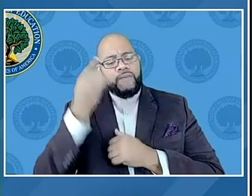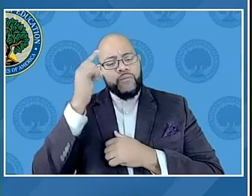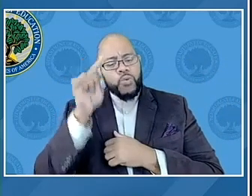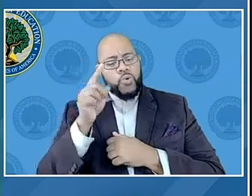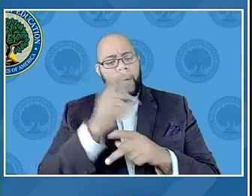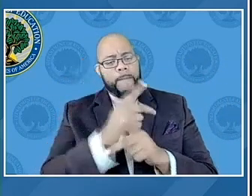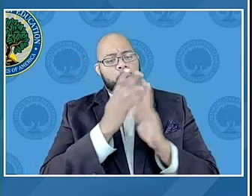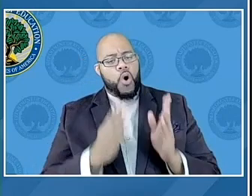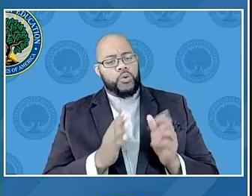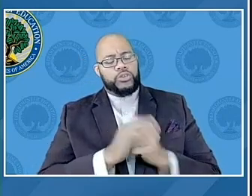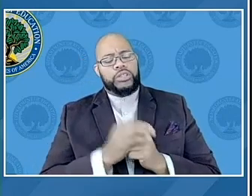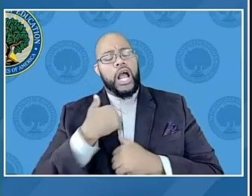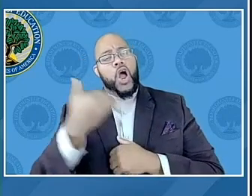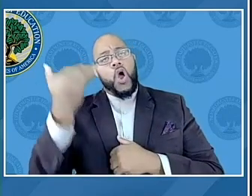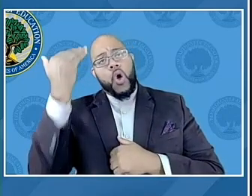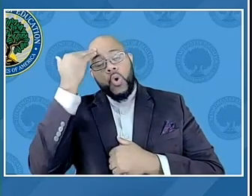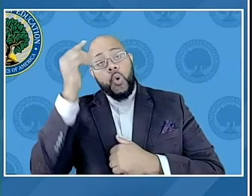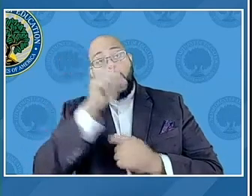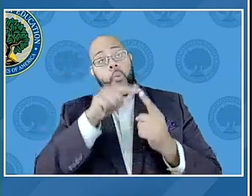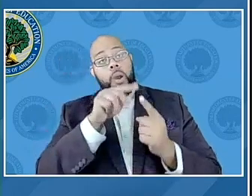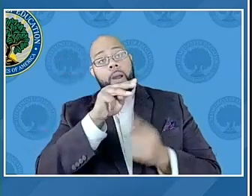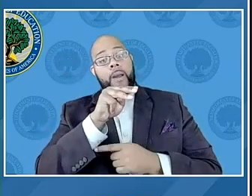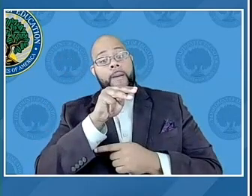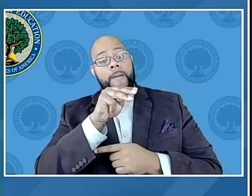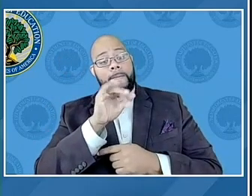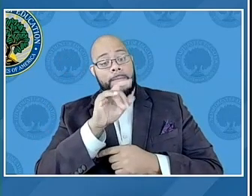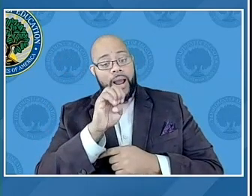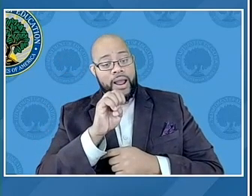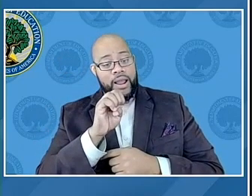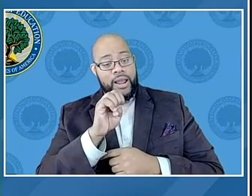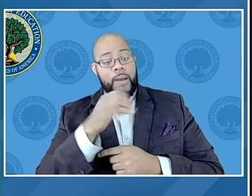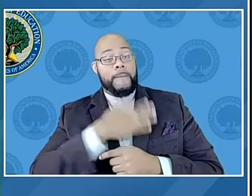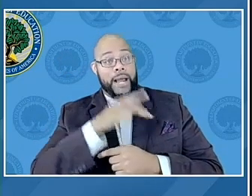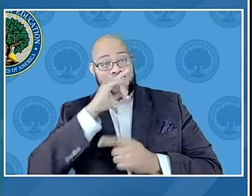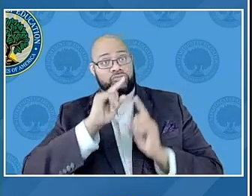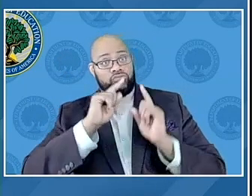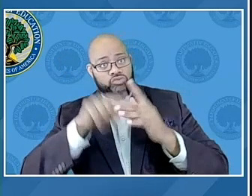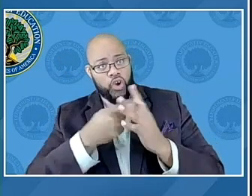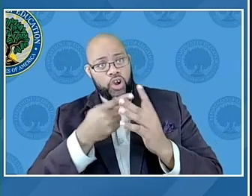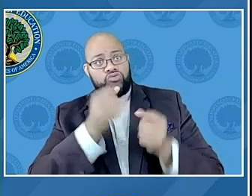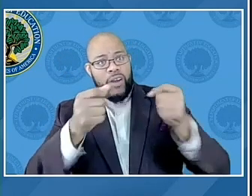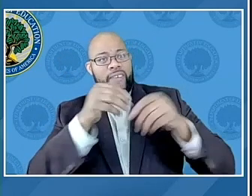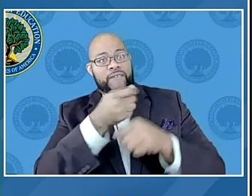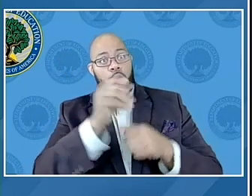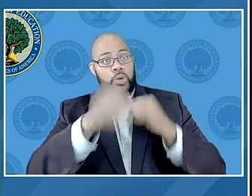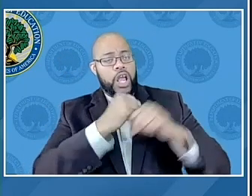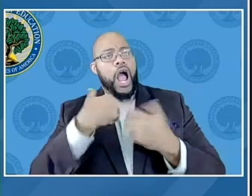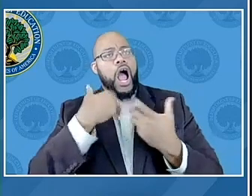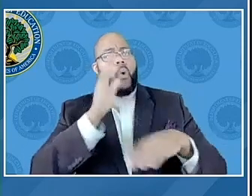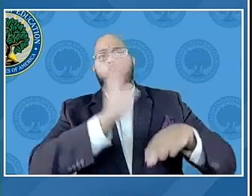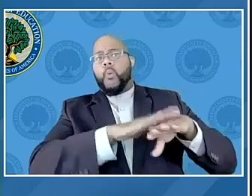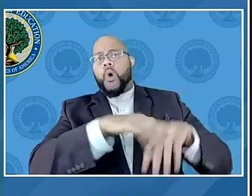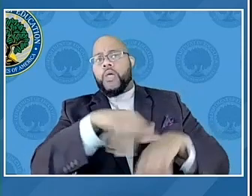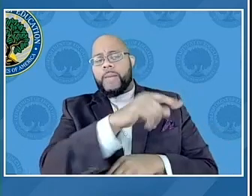I know that when my kids go to- you know, start driving in a couple of years, I'll certainly warn them that if they put a $30